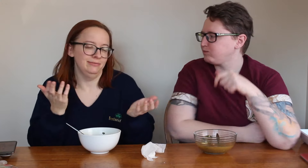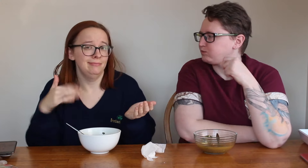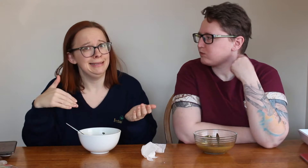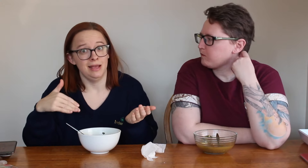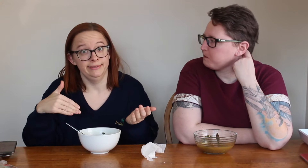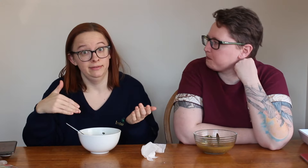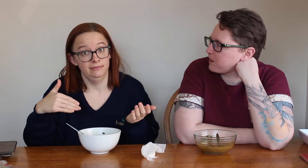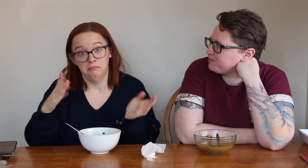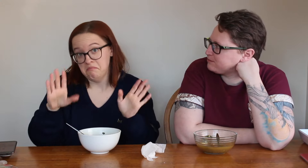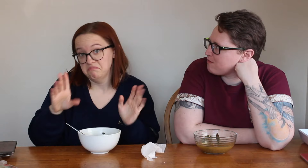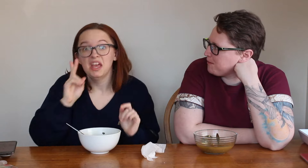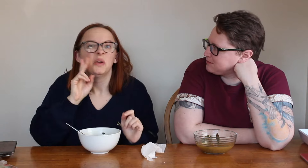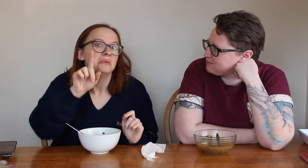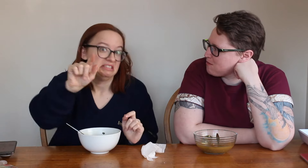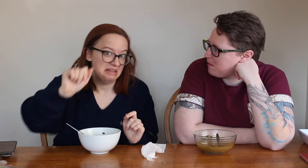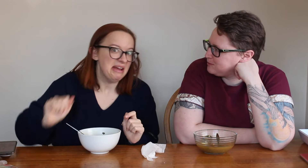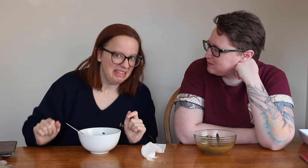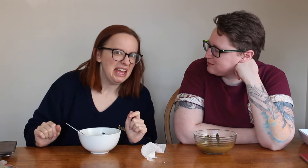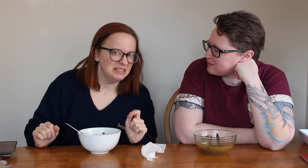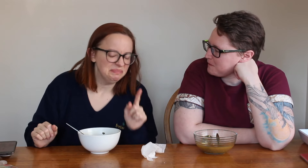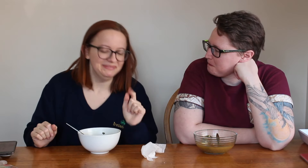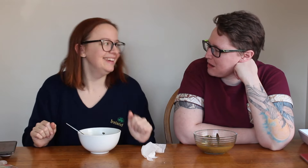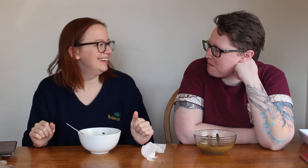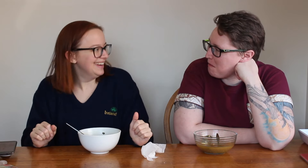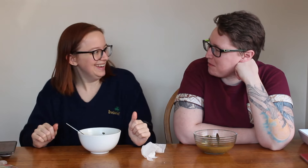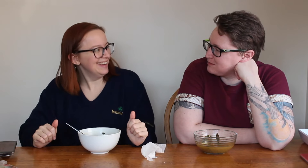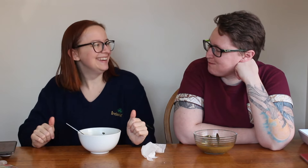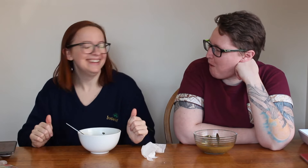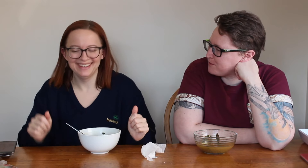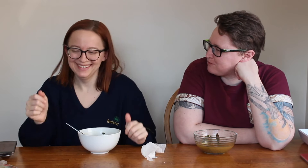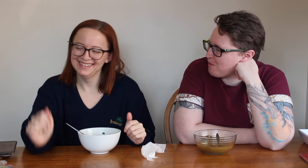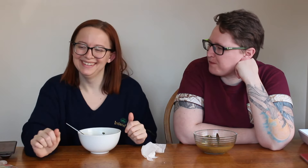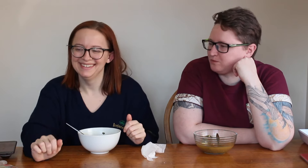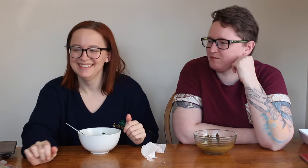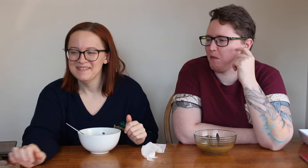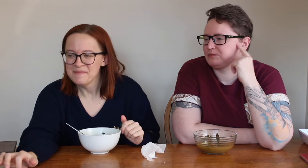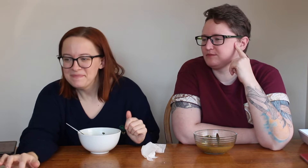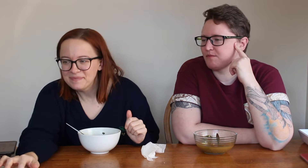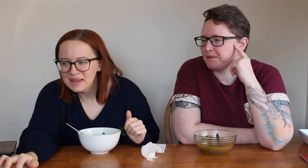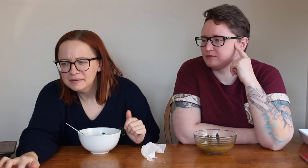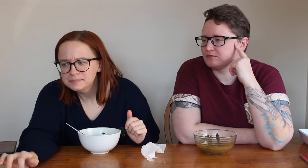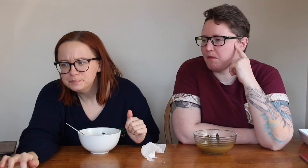Gender-fluid parent, or you know anything like that. I think he's gonna have a lot of exposure to that, so more than normal and I